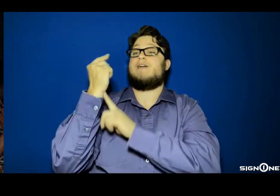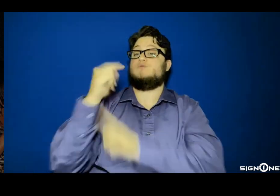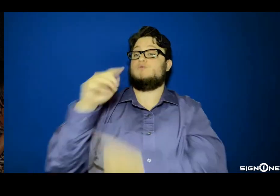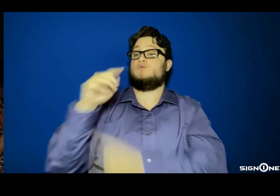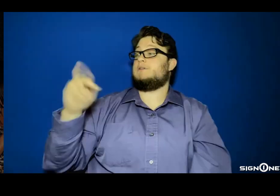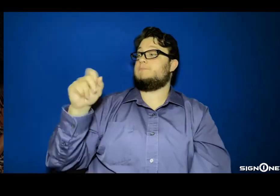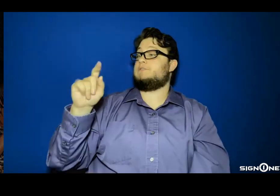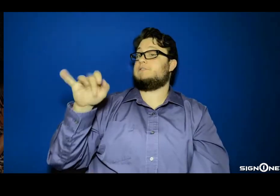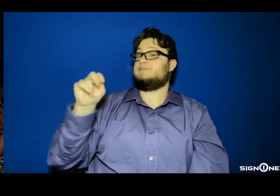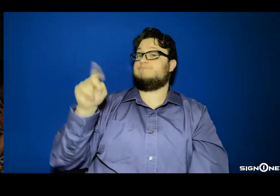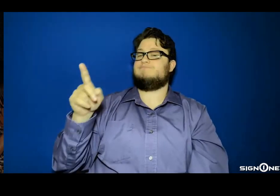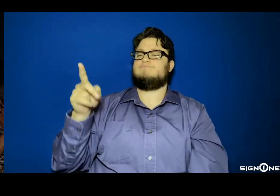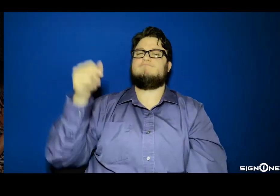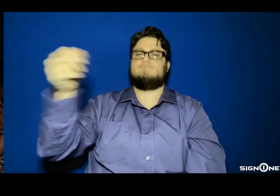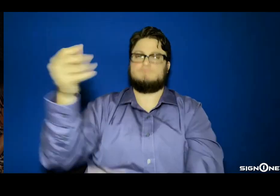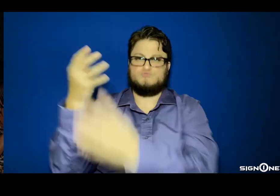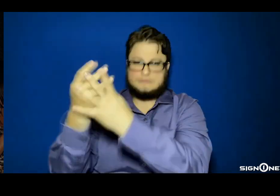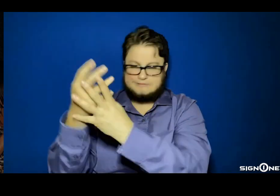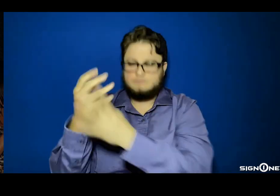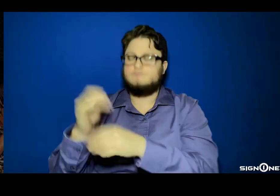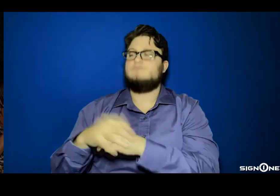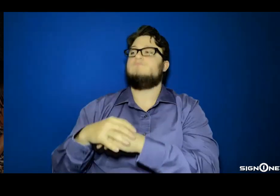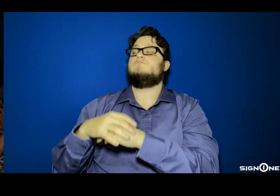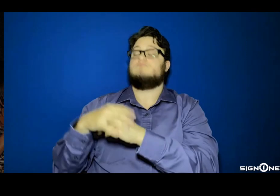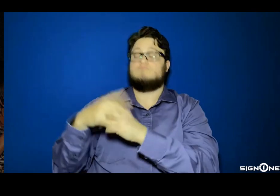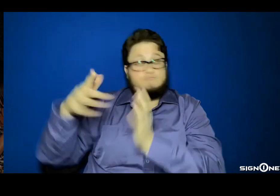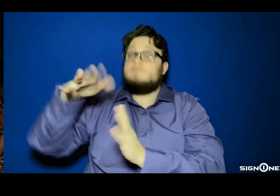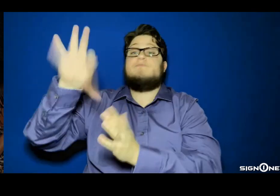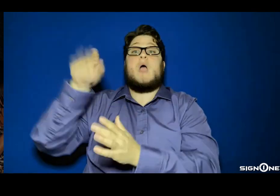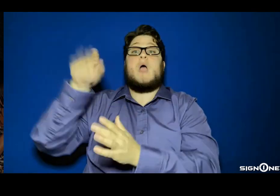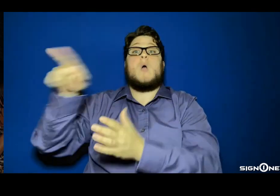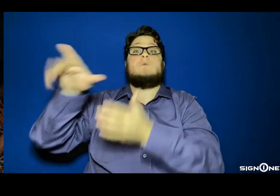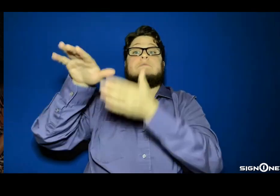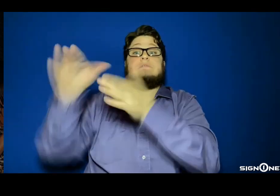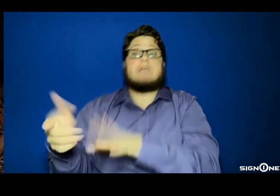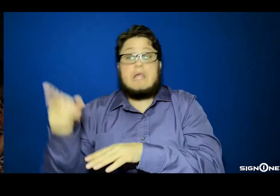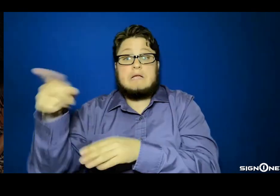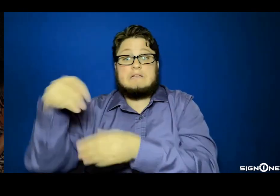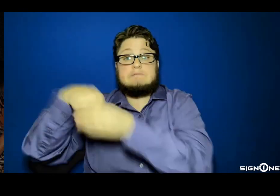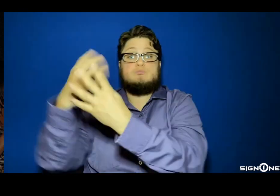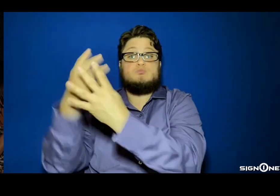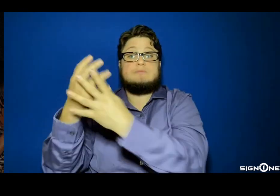She didn't respond to numerous requests for comments after Epstein was found dead in a